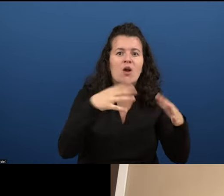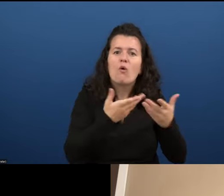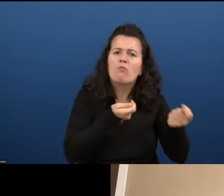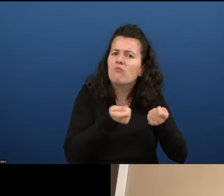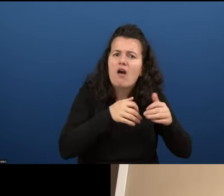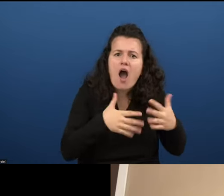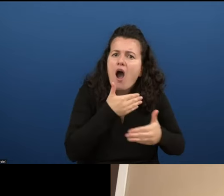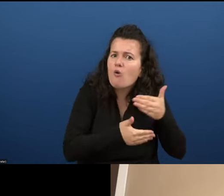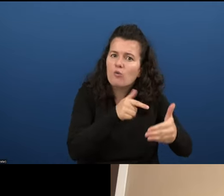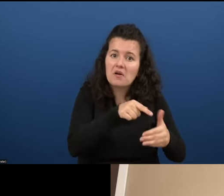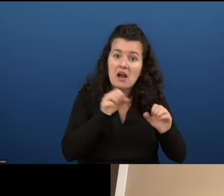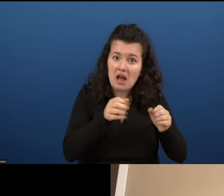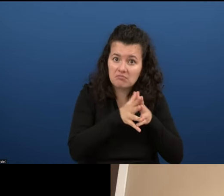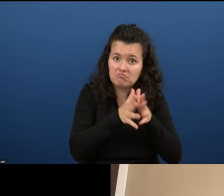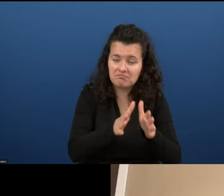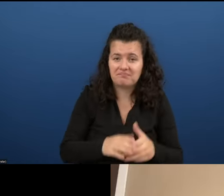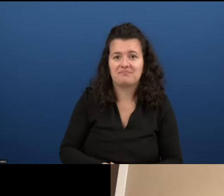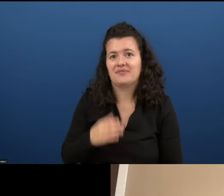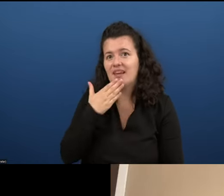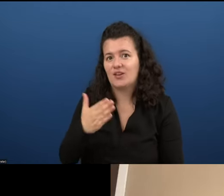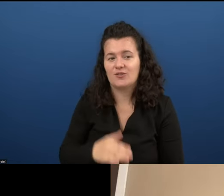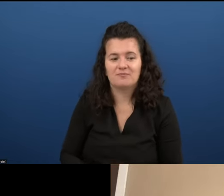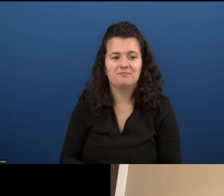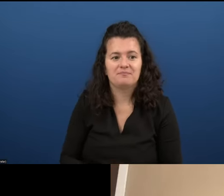11:36:23 Thank you. 11:36:26 Thank you very much. Through Lakshmi,